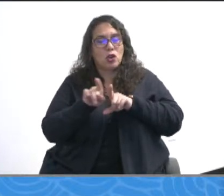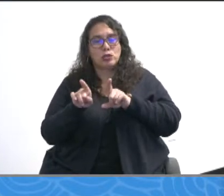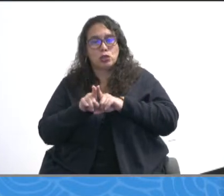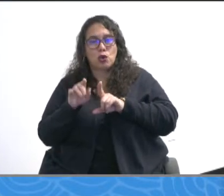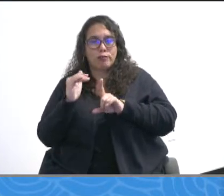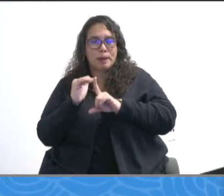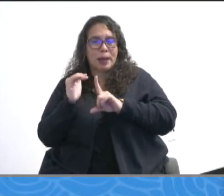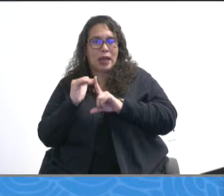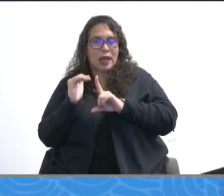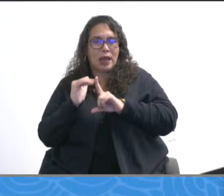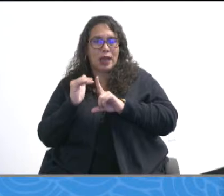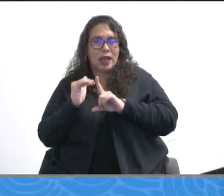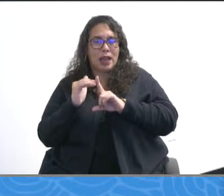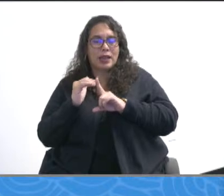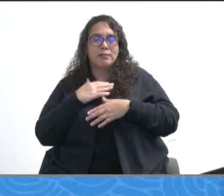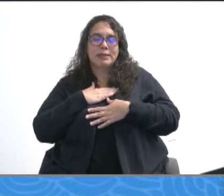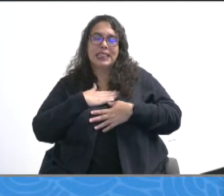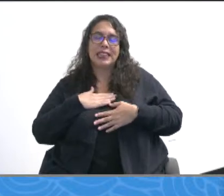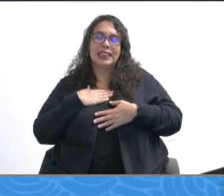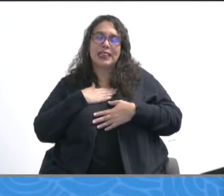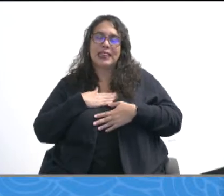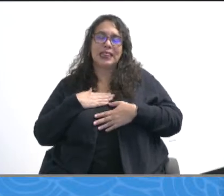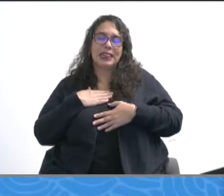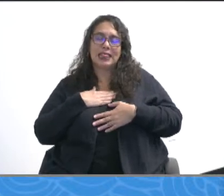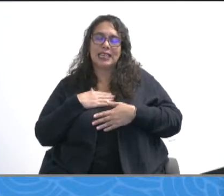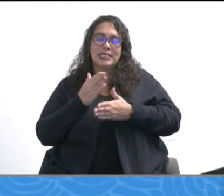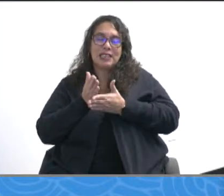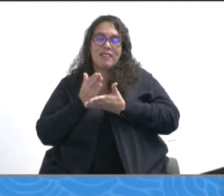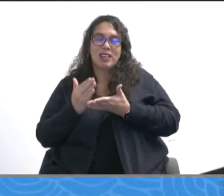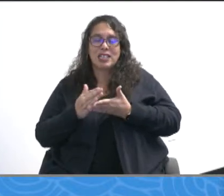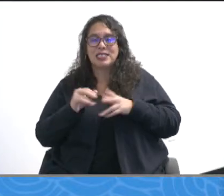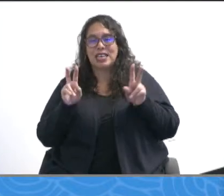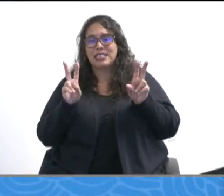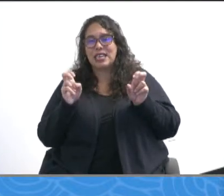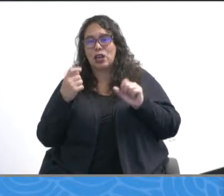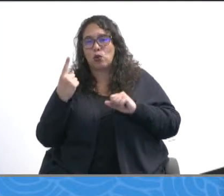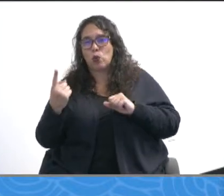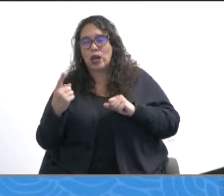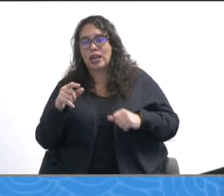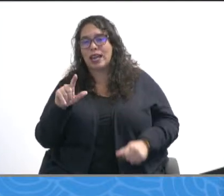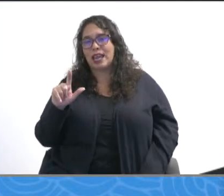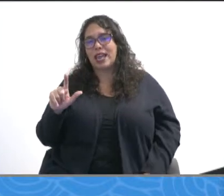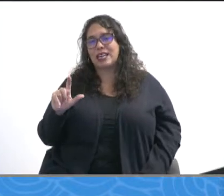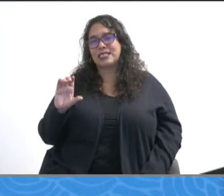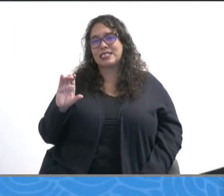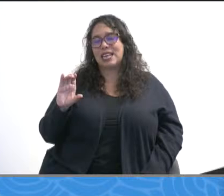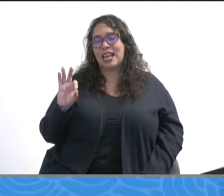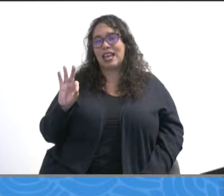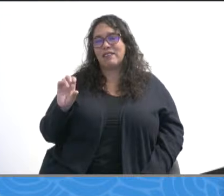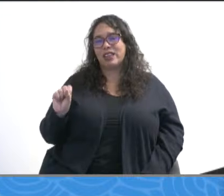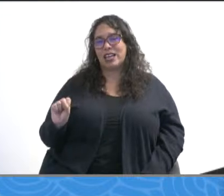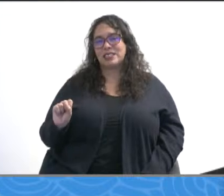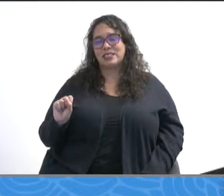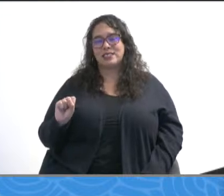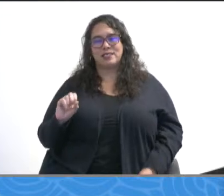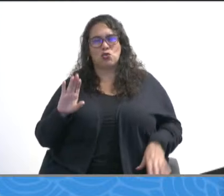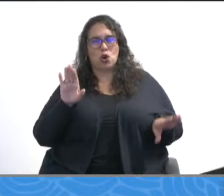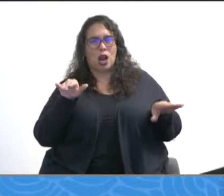to please take into consideration that certain funds, including Title I and LCFF supplemental and concentration funds,